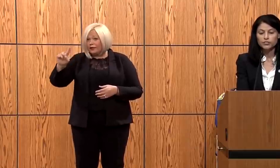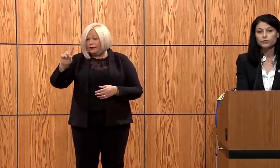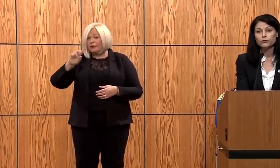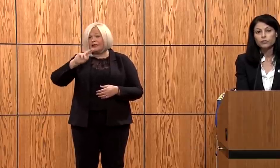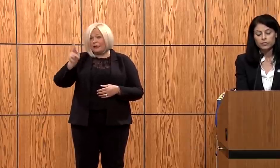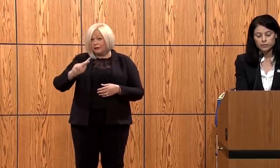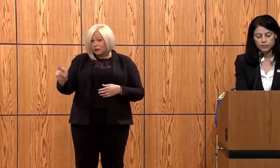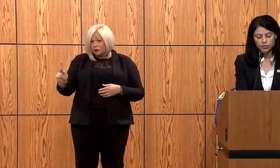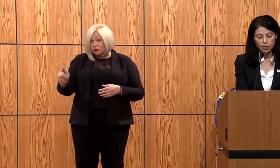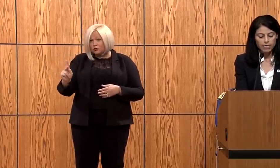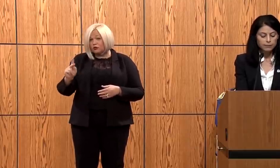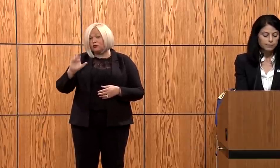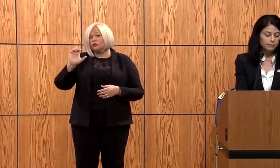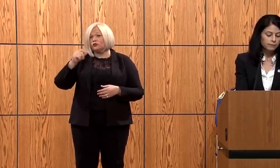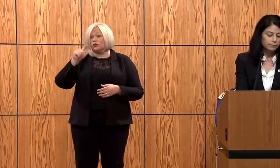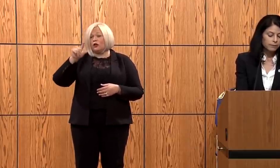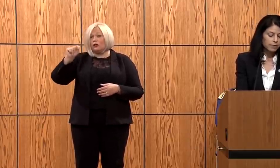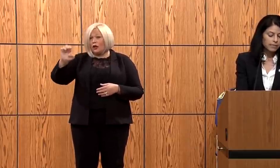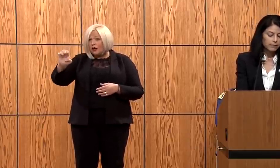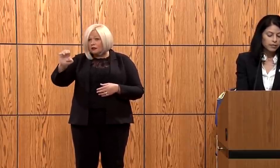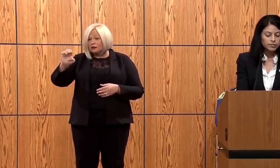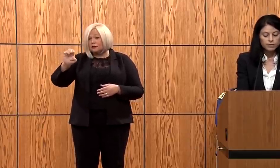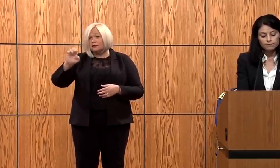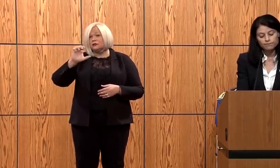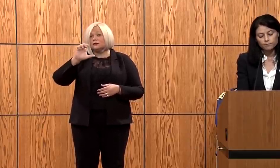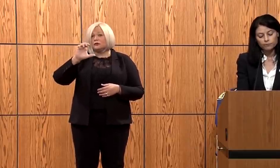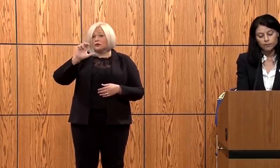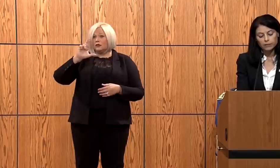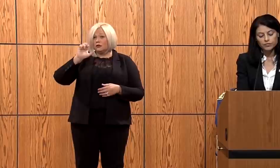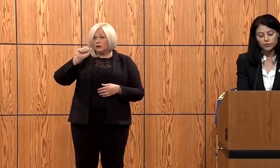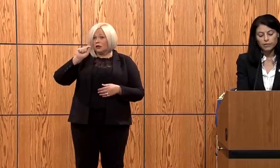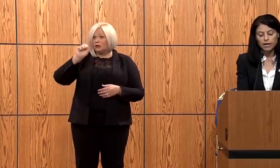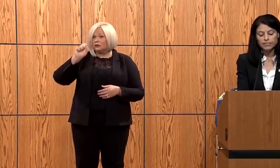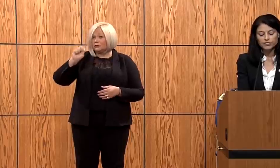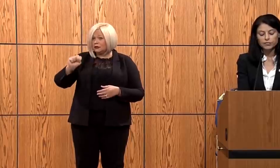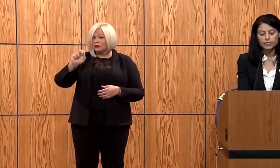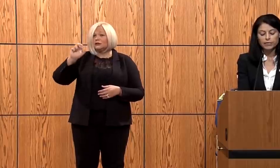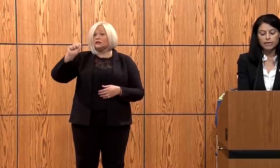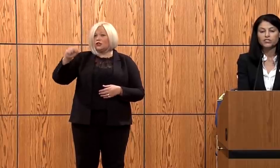MILFORD, CADILLAC, SHELBYVILLE, PLAINWELL, ZEELAND, MUNIFF.